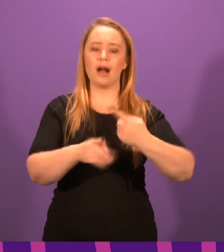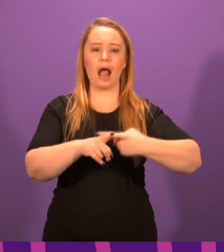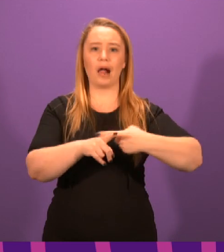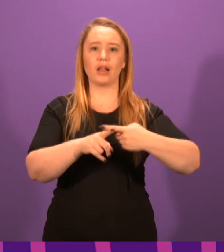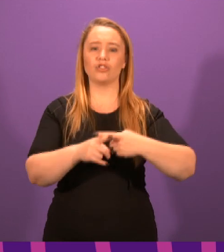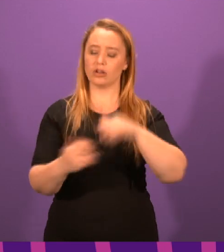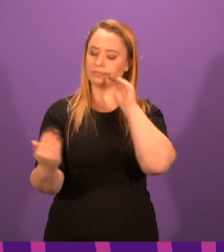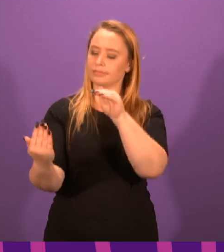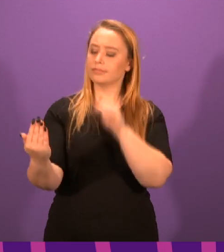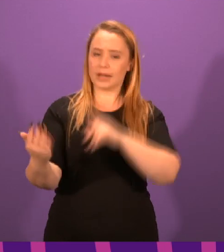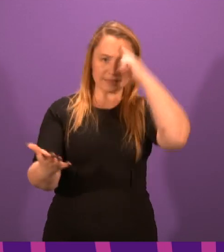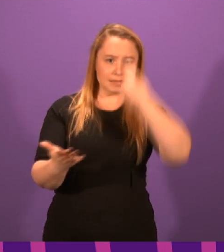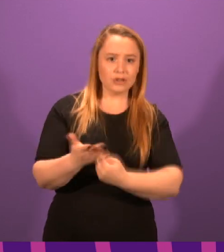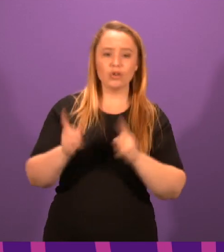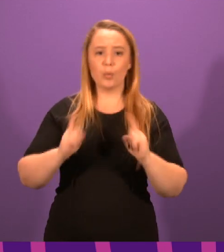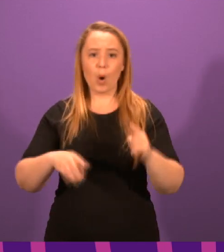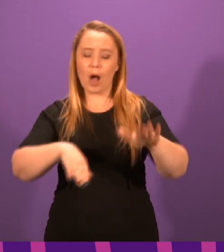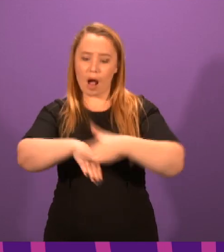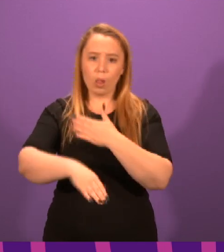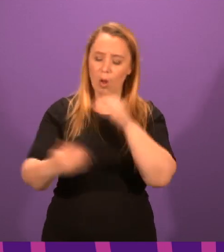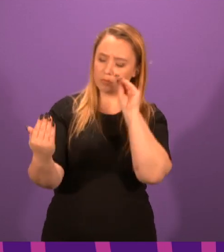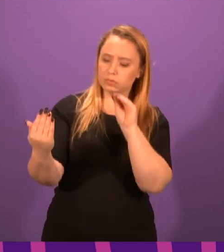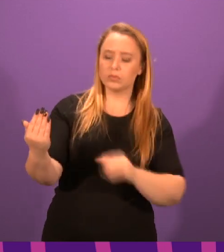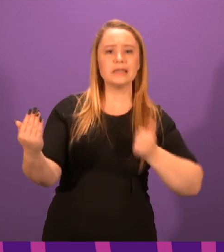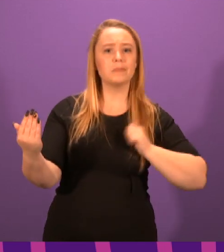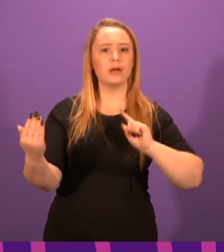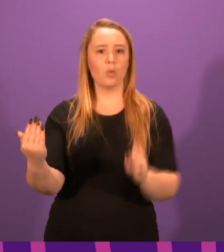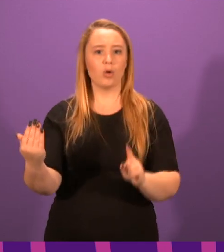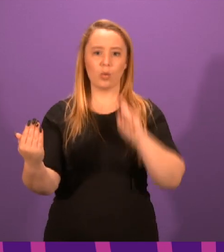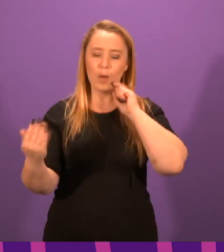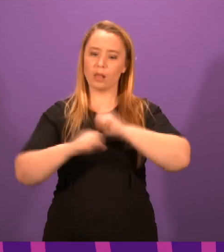the decision that has been made on their case and what they should expect. We will make the overall